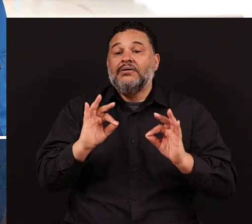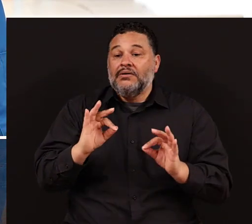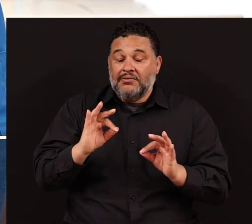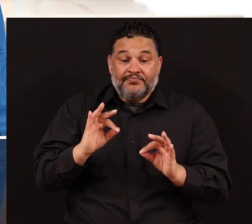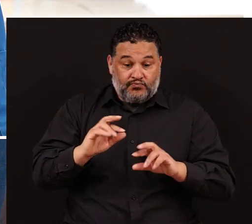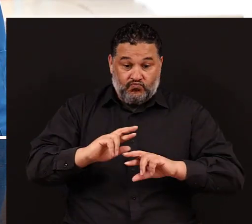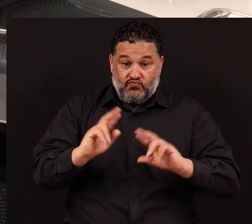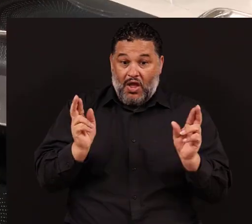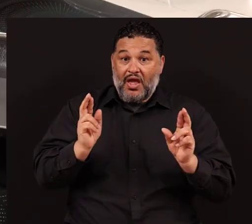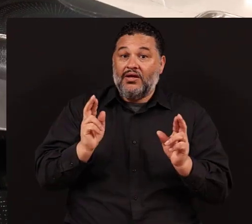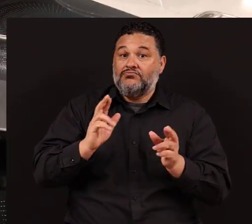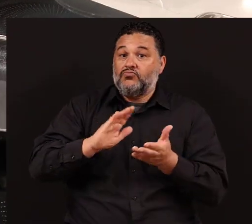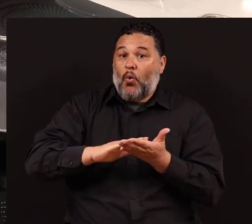Now we're gonna add the olive oil.